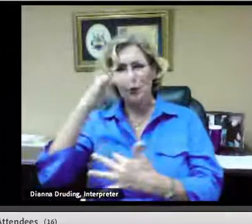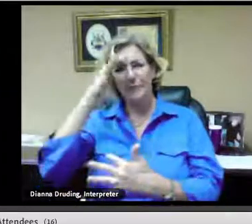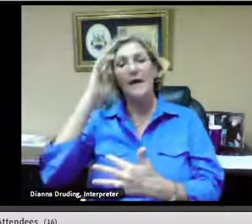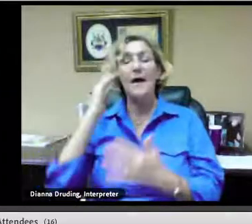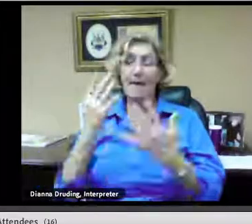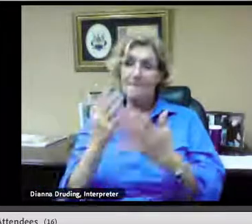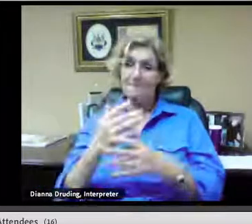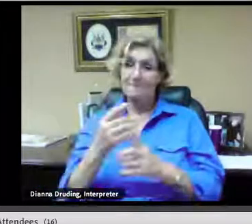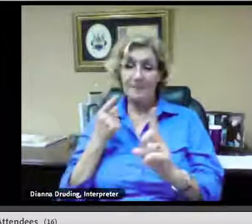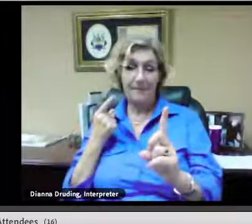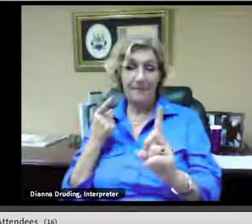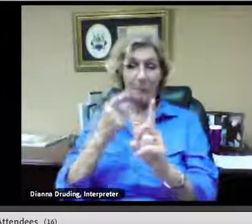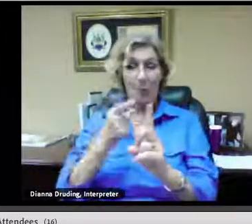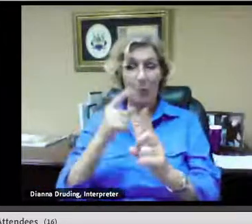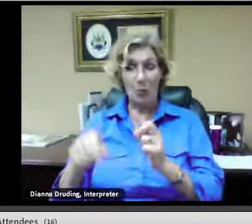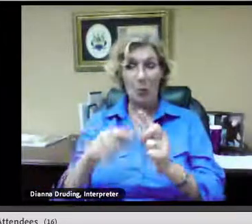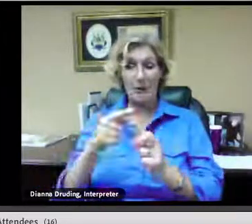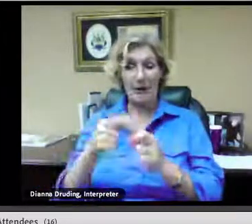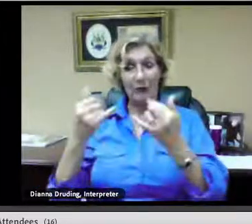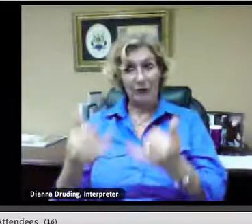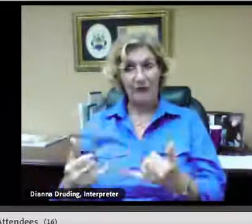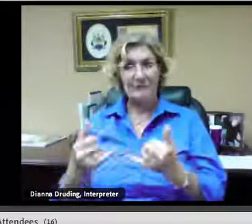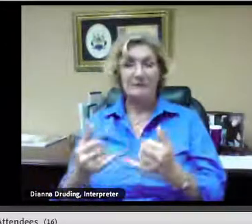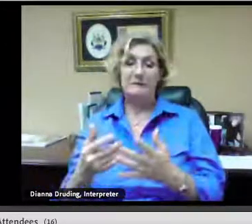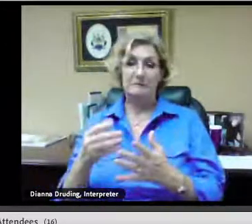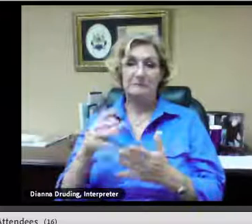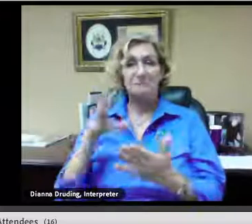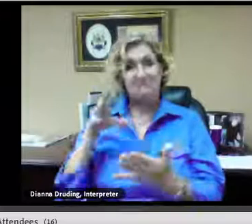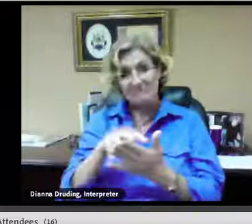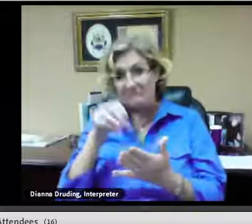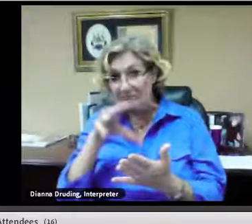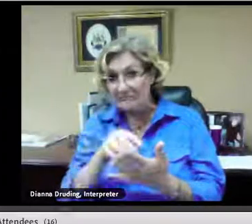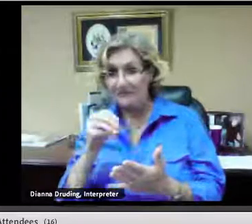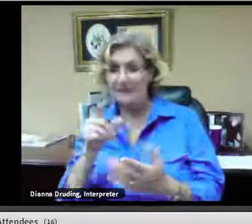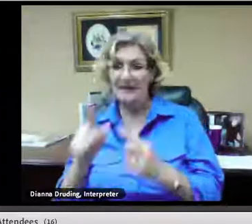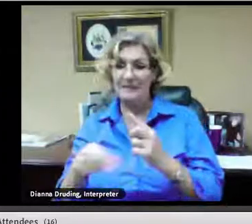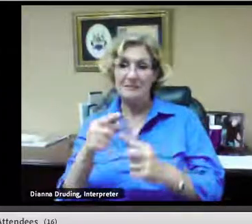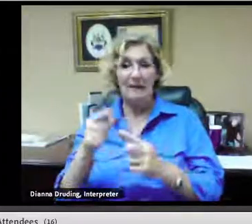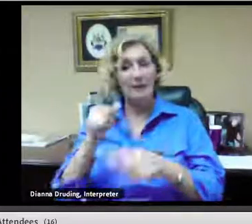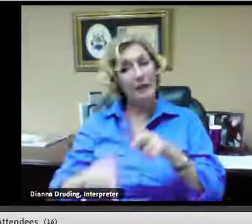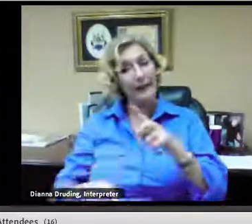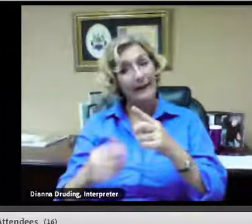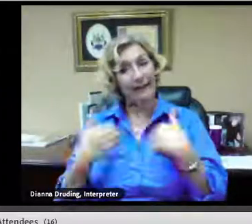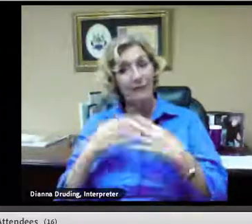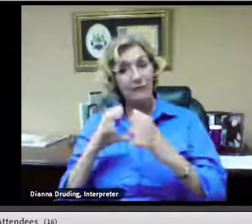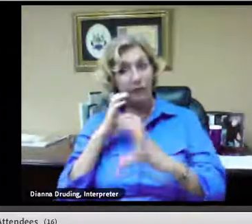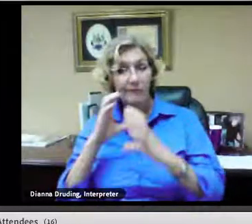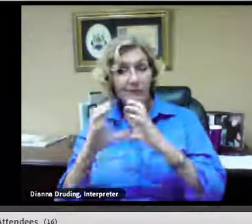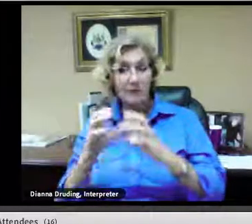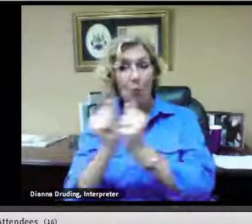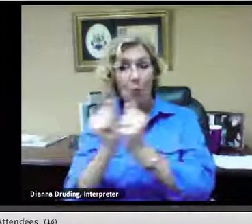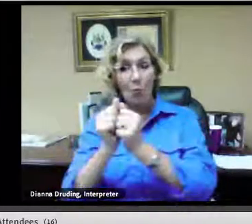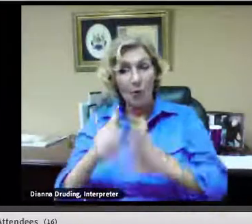have a conversation about accessibility without coming up with the biases and the stereotypes